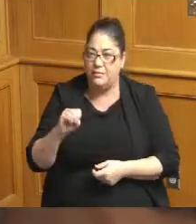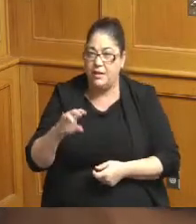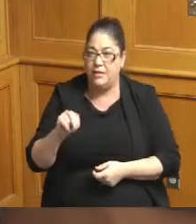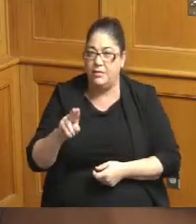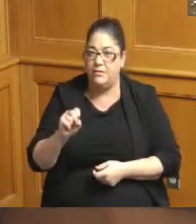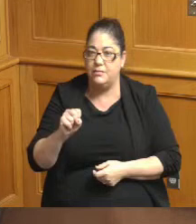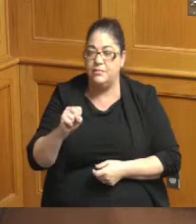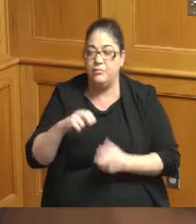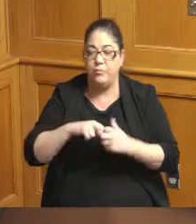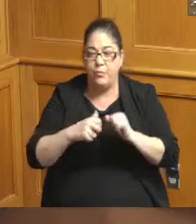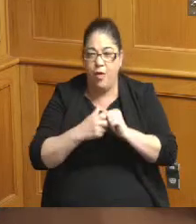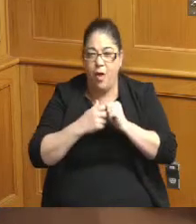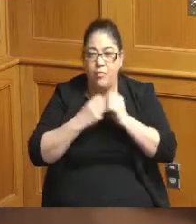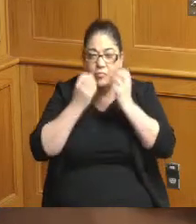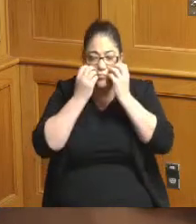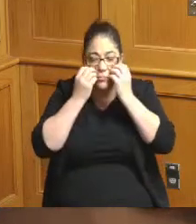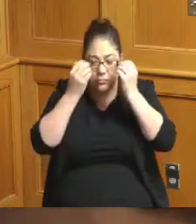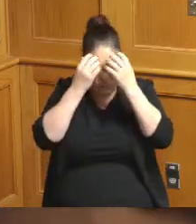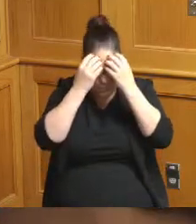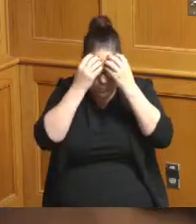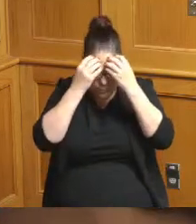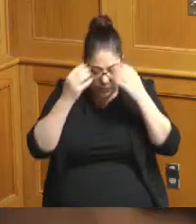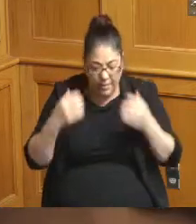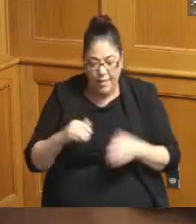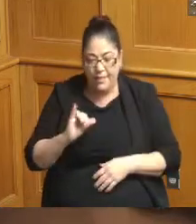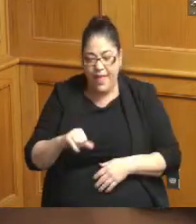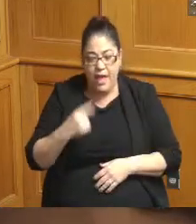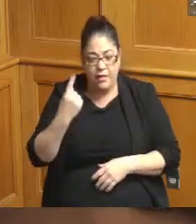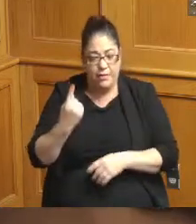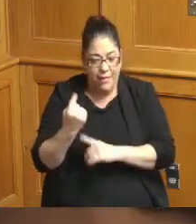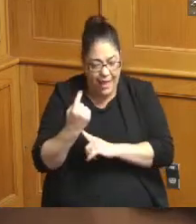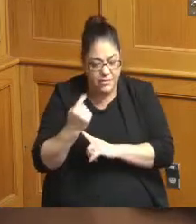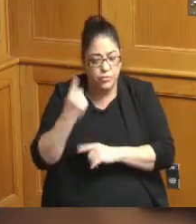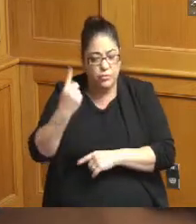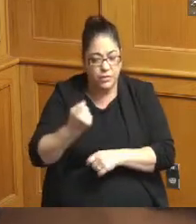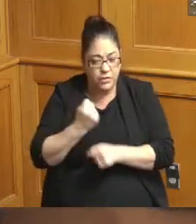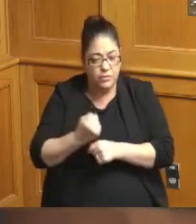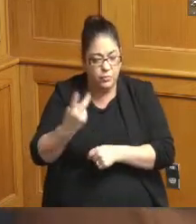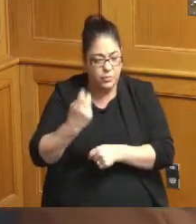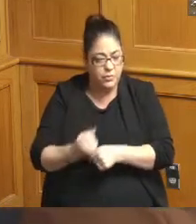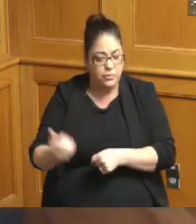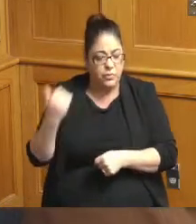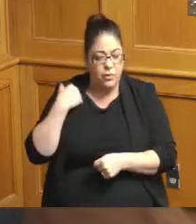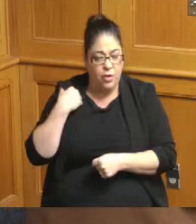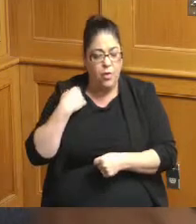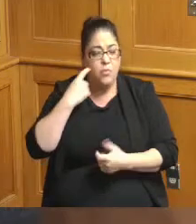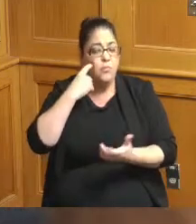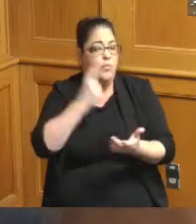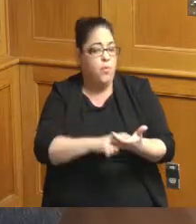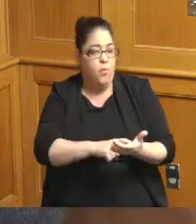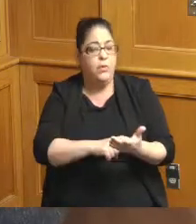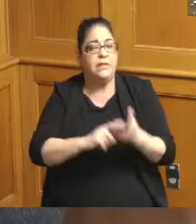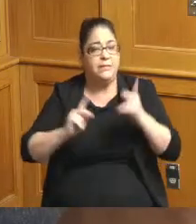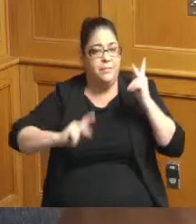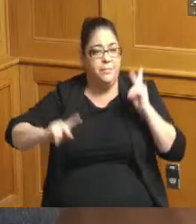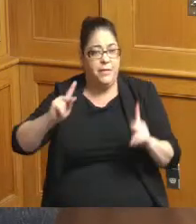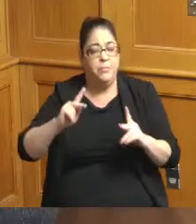that last year this time or the year before we were saying that those symptoms could be